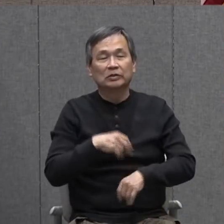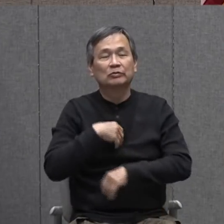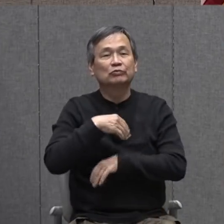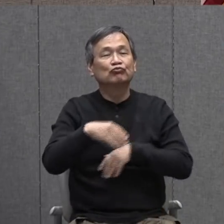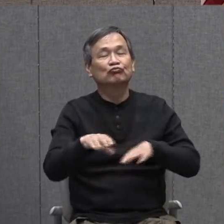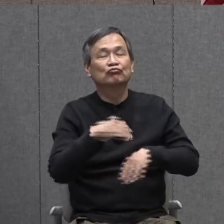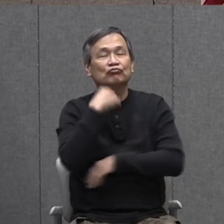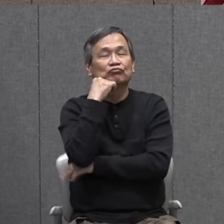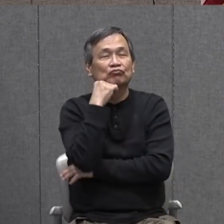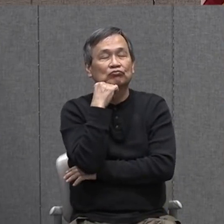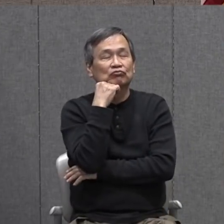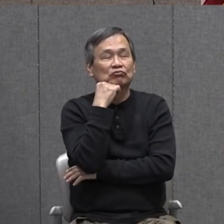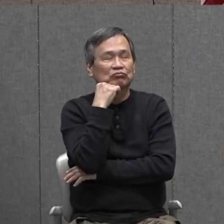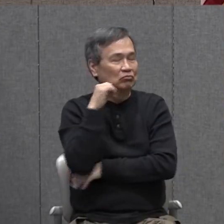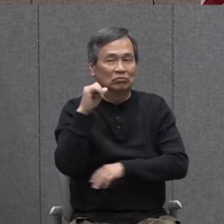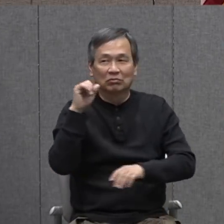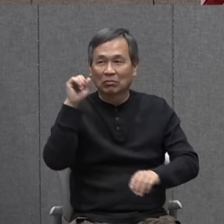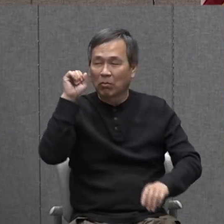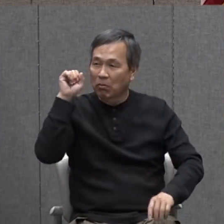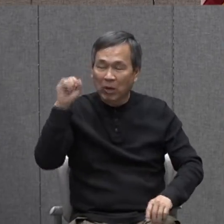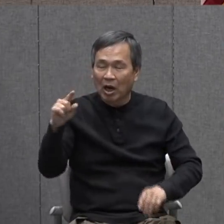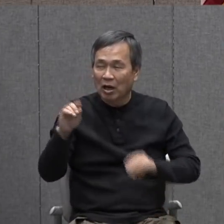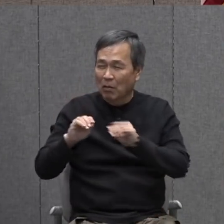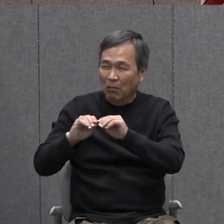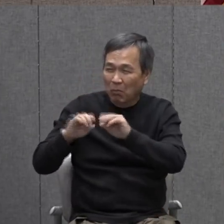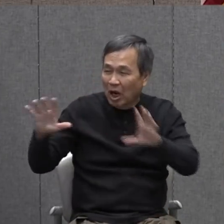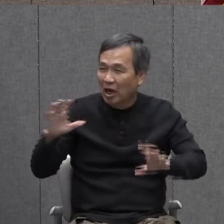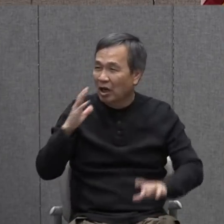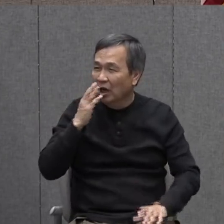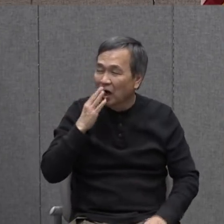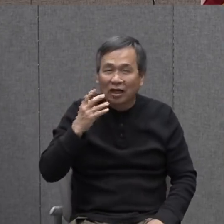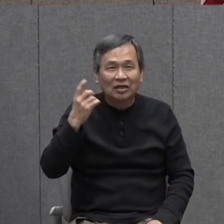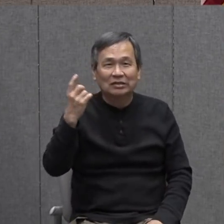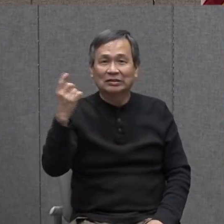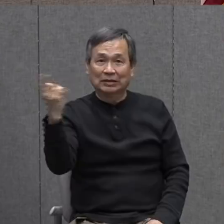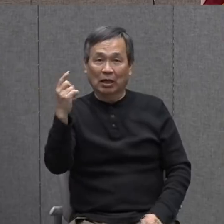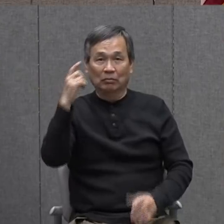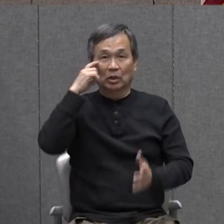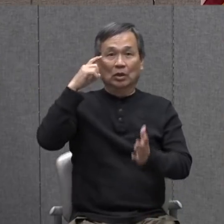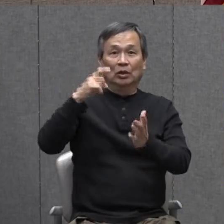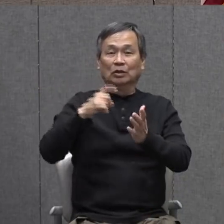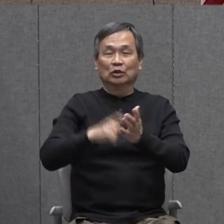Maybe this really bright color was something that you saw from across the room.